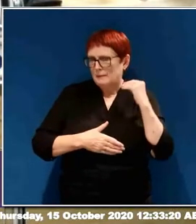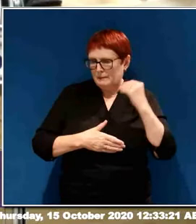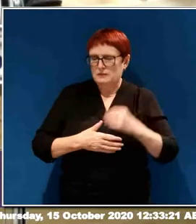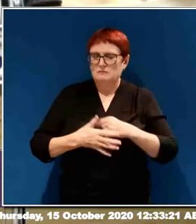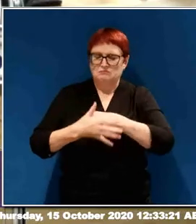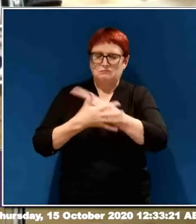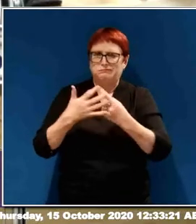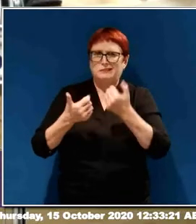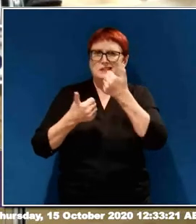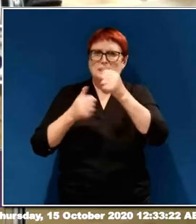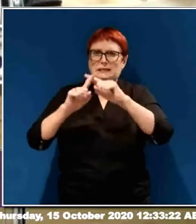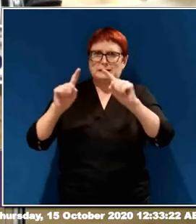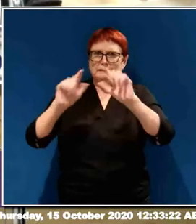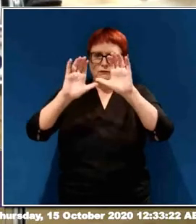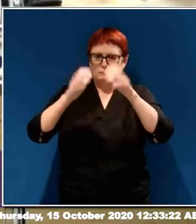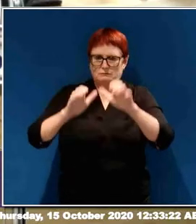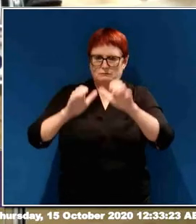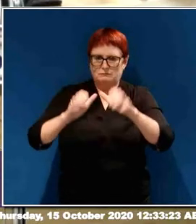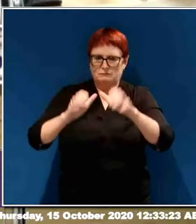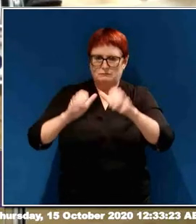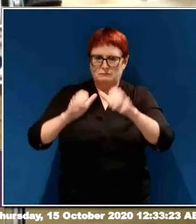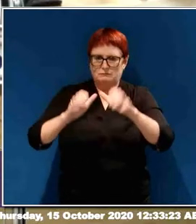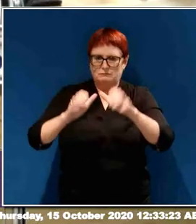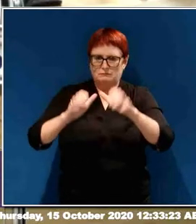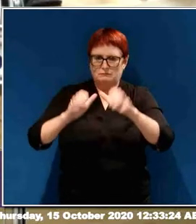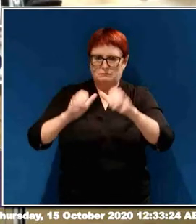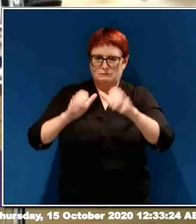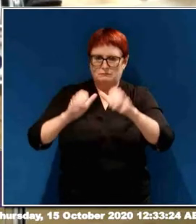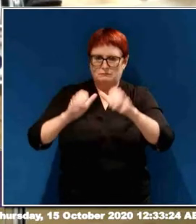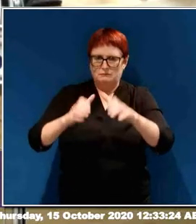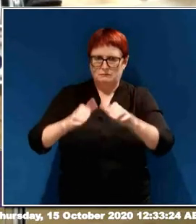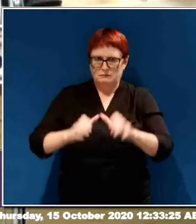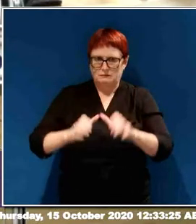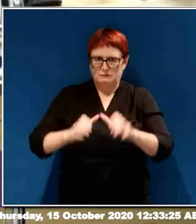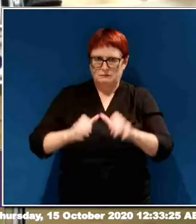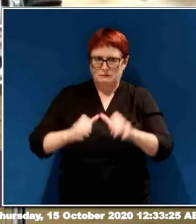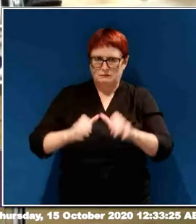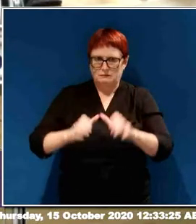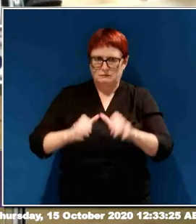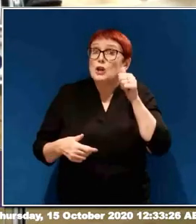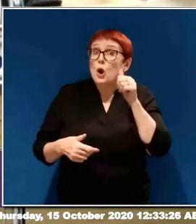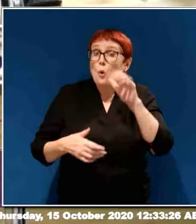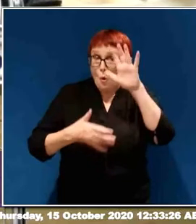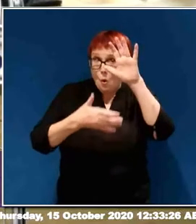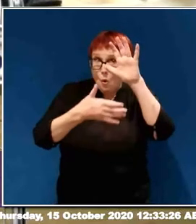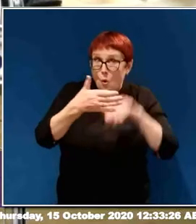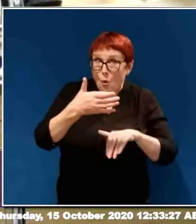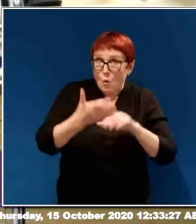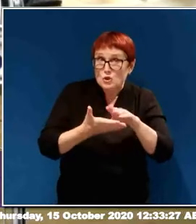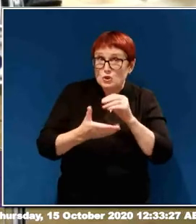In your experience, that does not capture all students with disability that come within schools? That's correct.